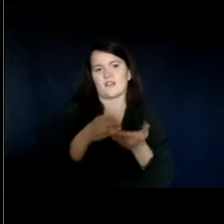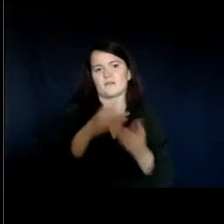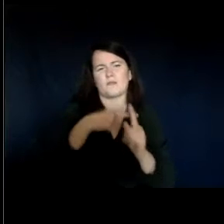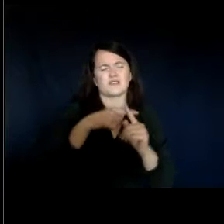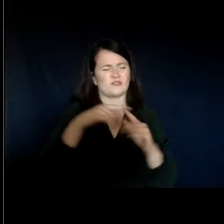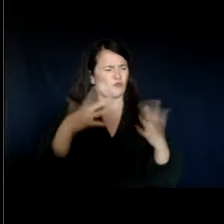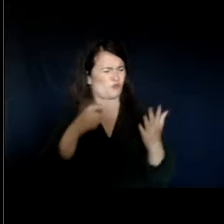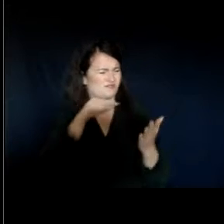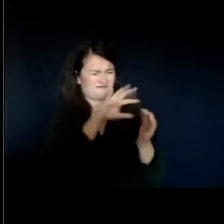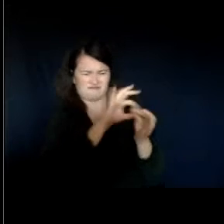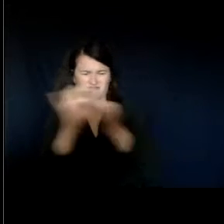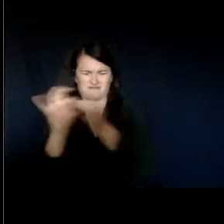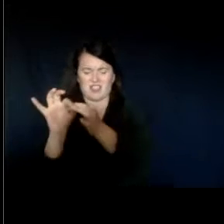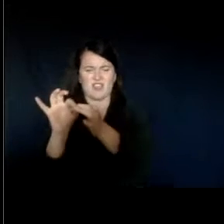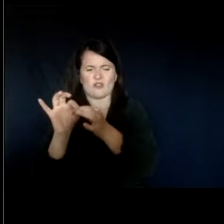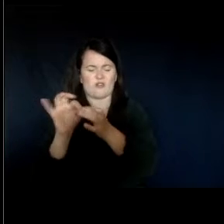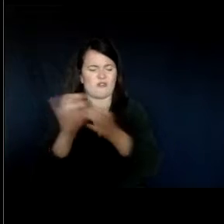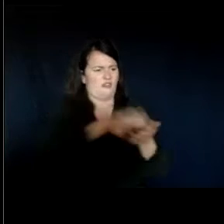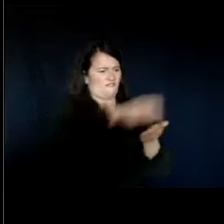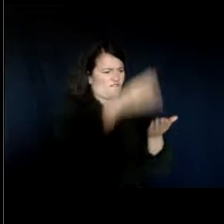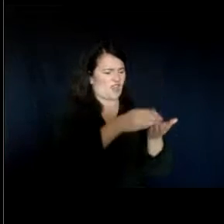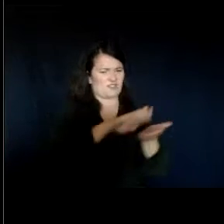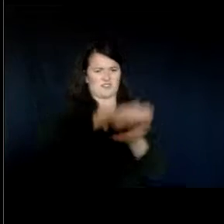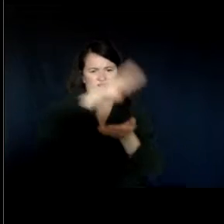All the three funds are very much involved